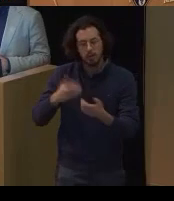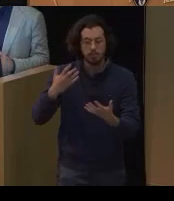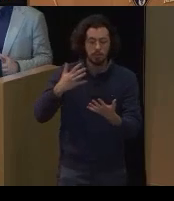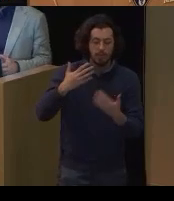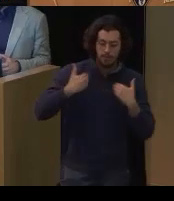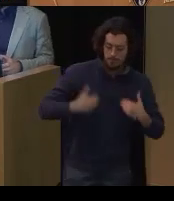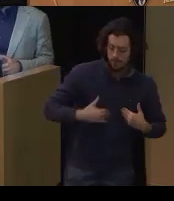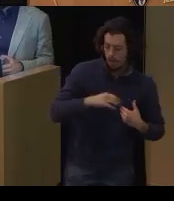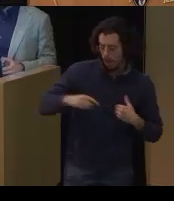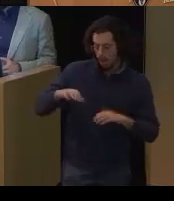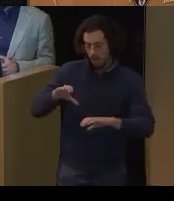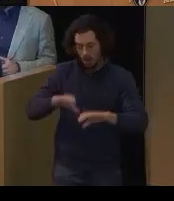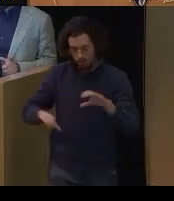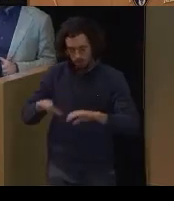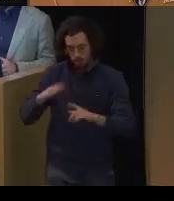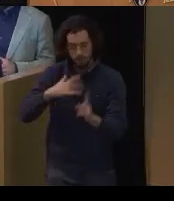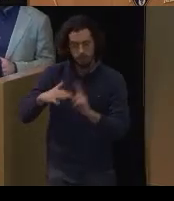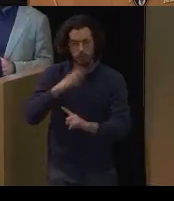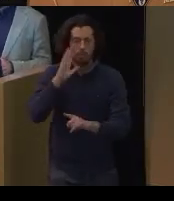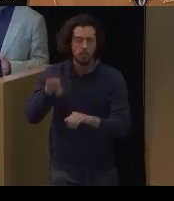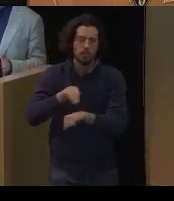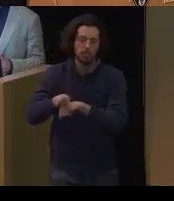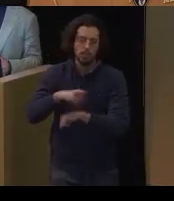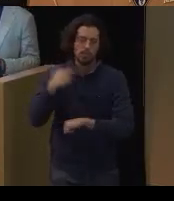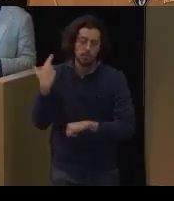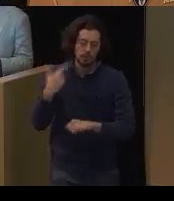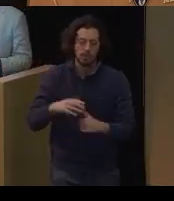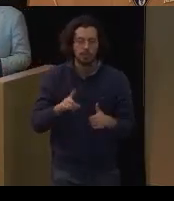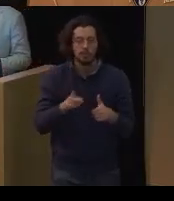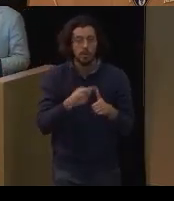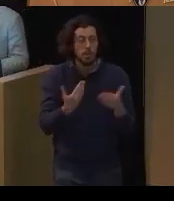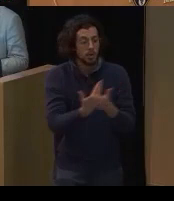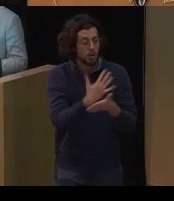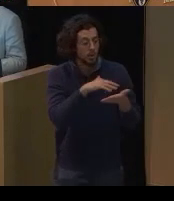contribute to risk in important ways for example in a new study we just finished that was led